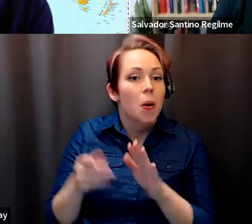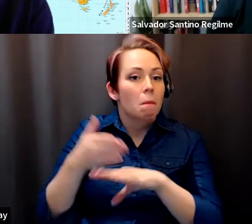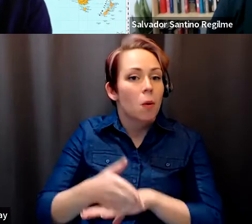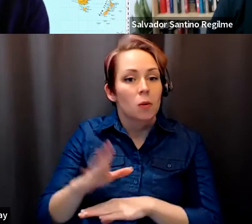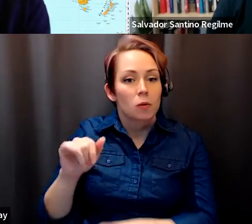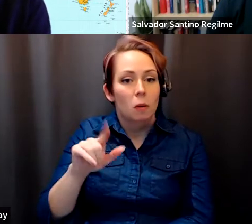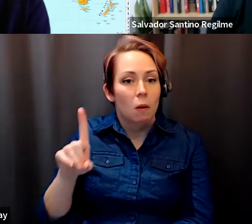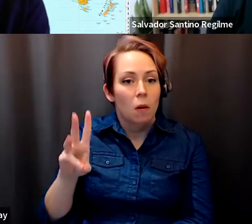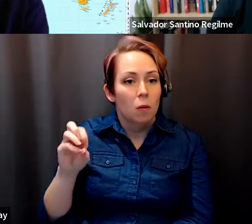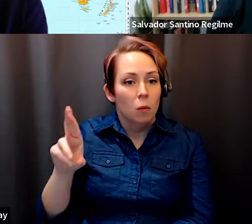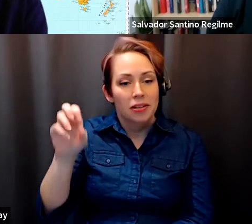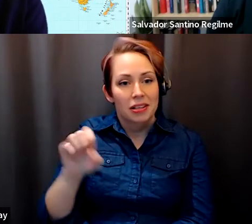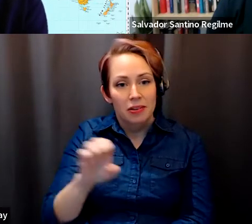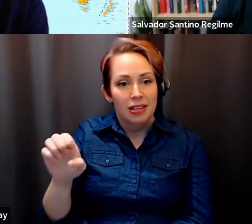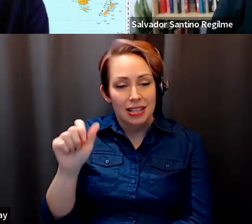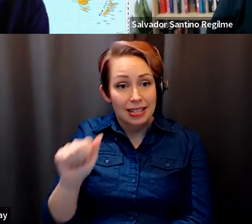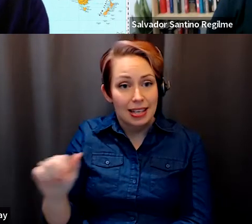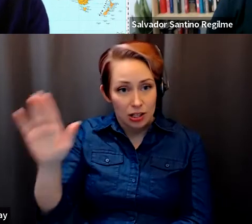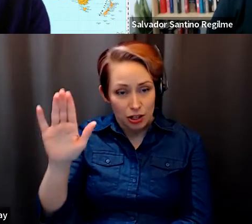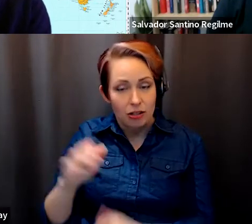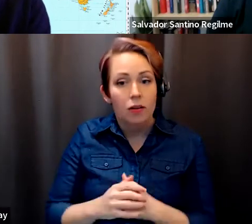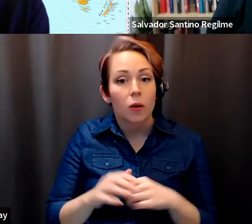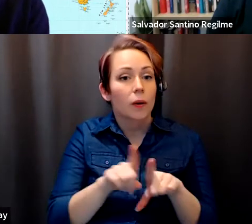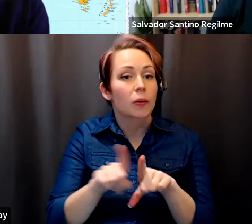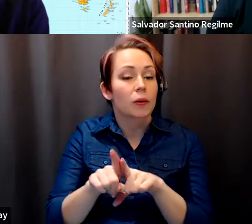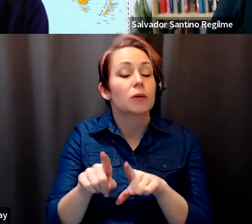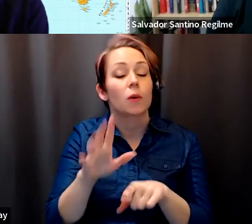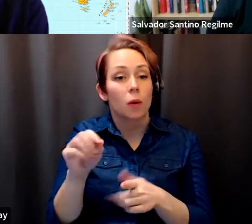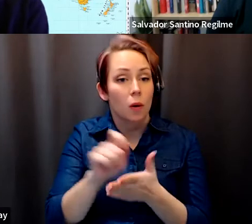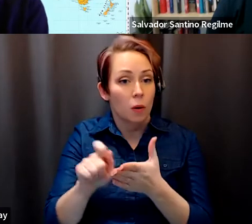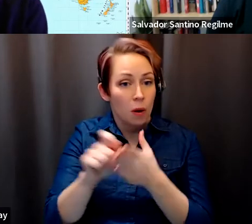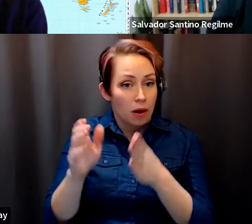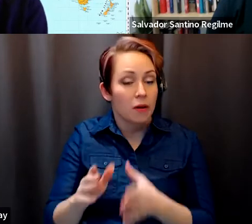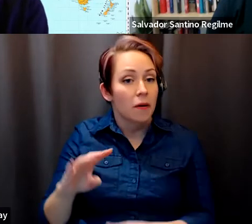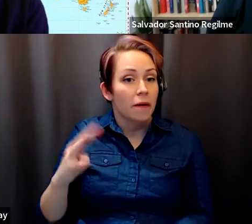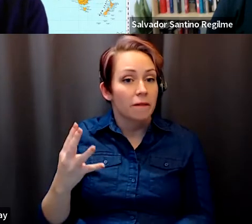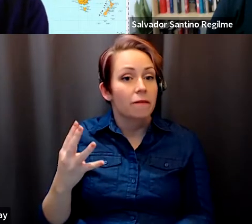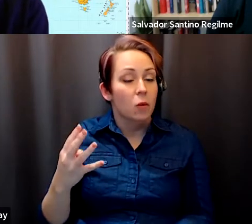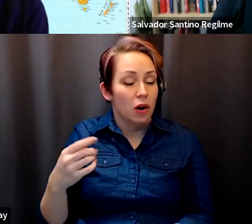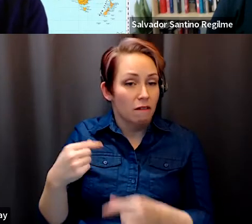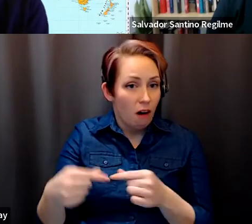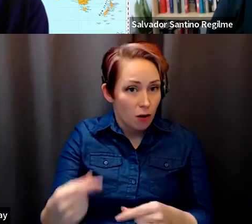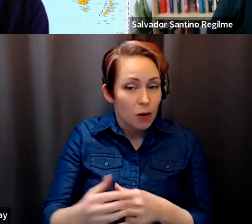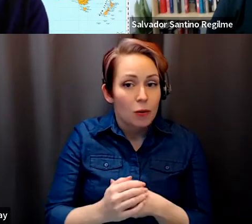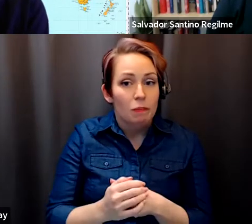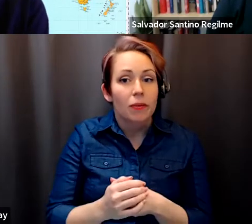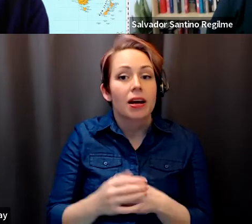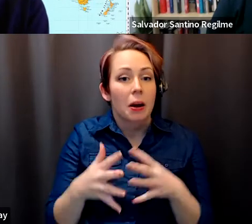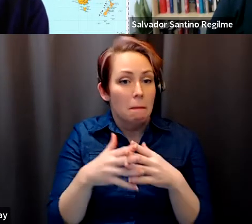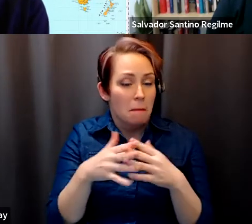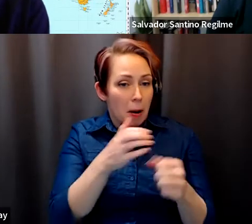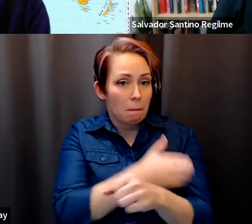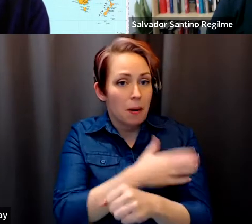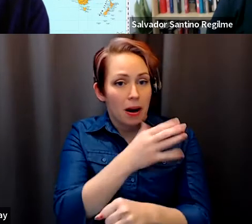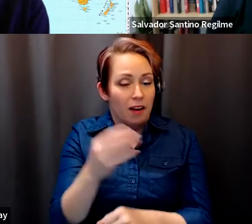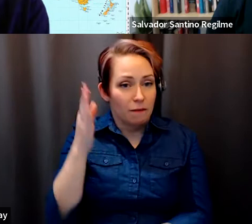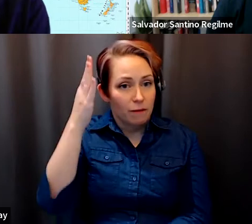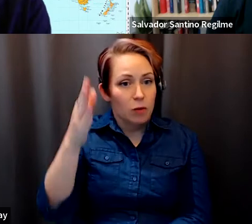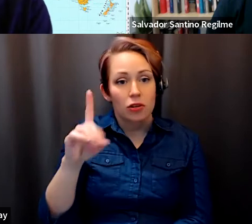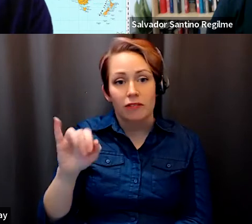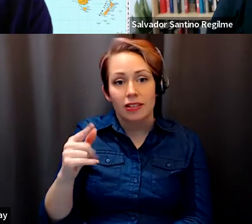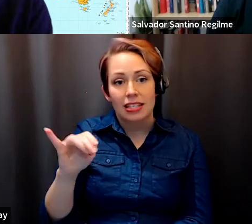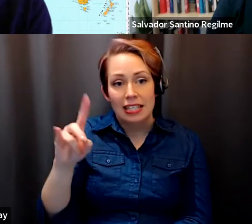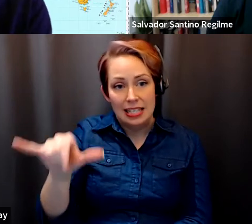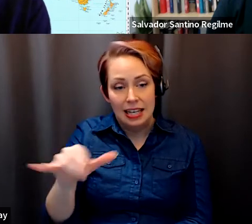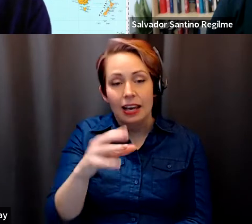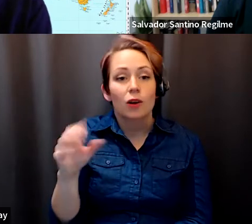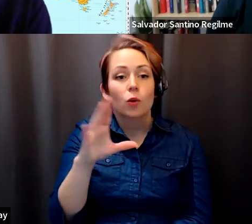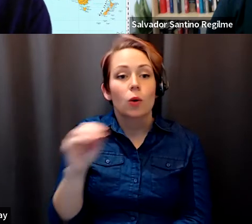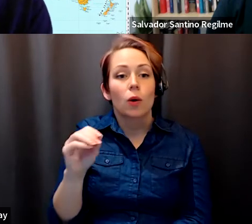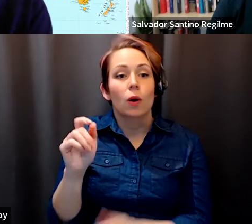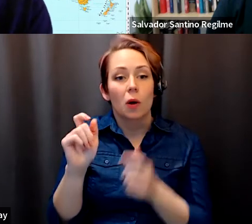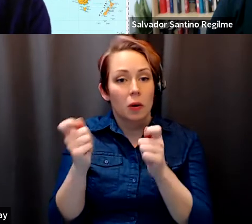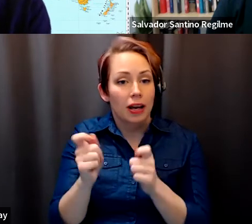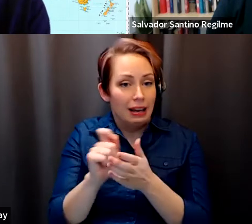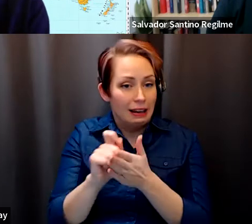Paul Gellert: he's also co editor of a forthcoming volume on human rights at risk international institutions American power and the future of dignity and co editor of a volume from a couple years ago.